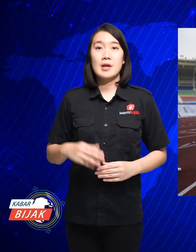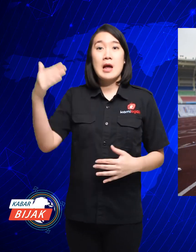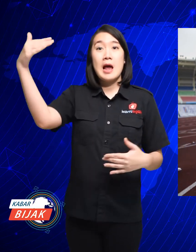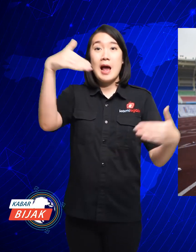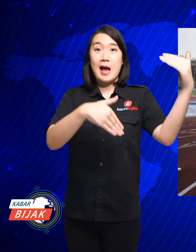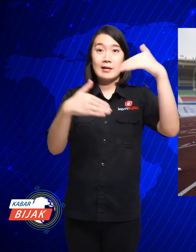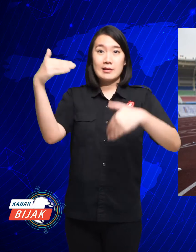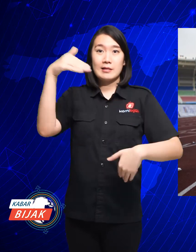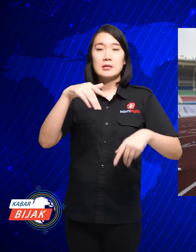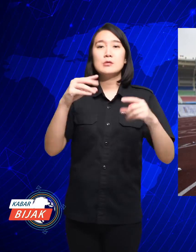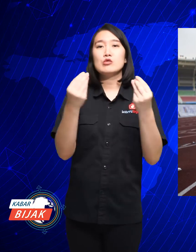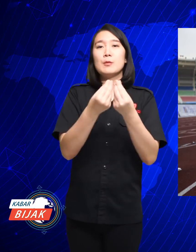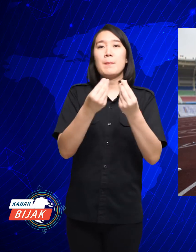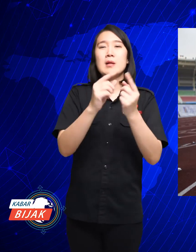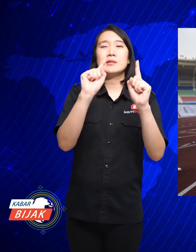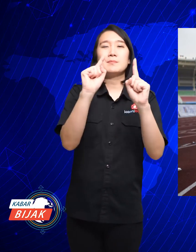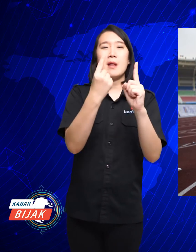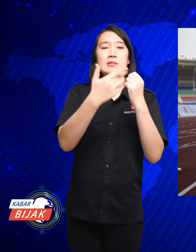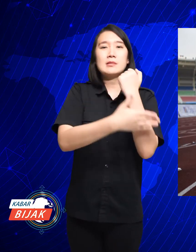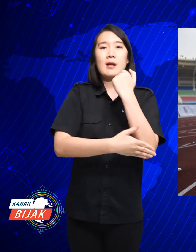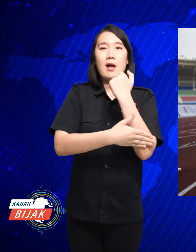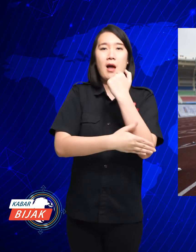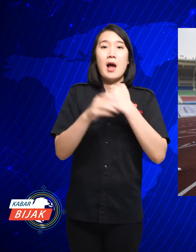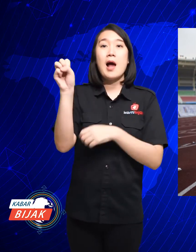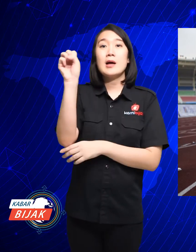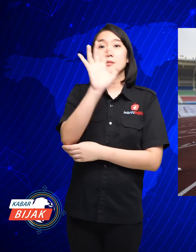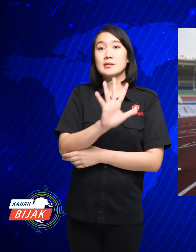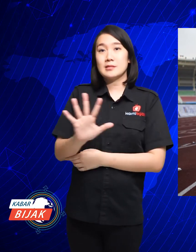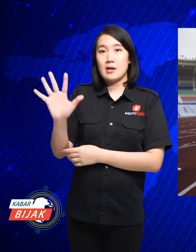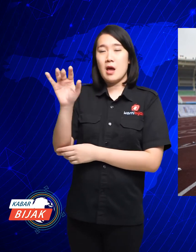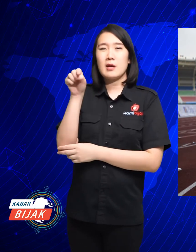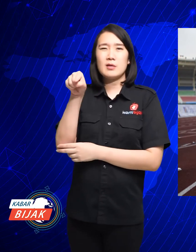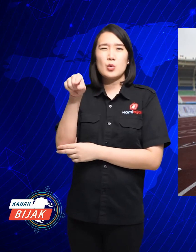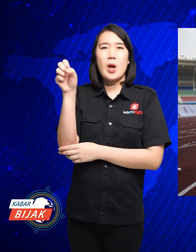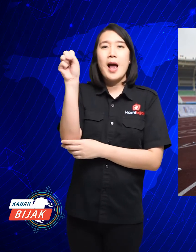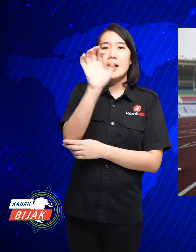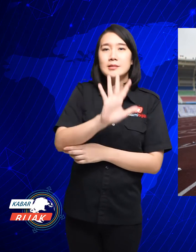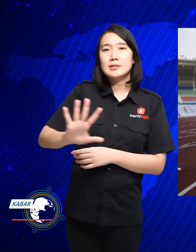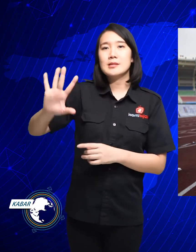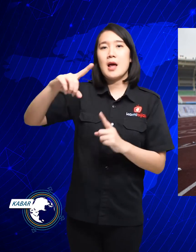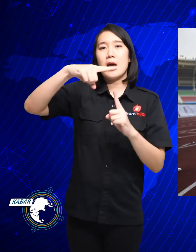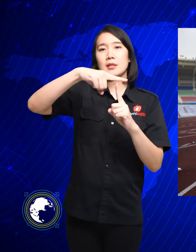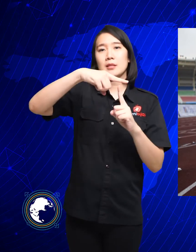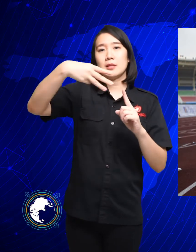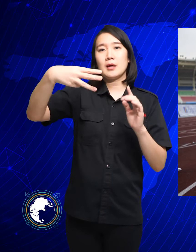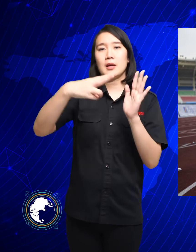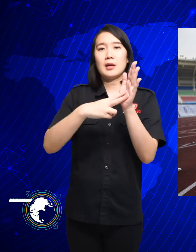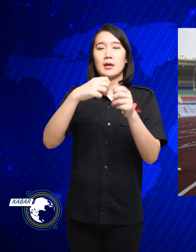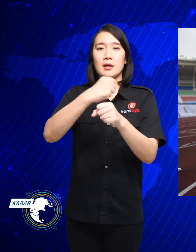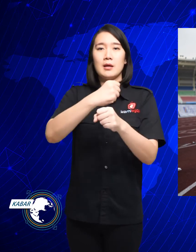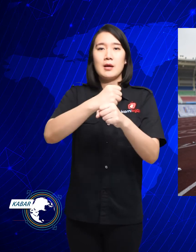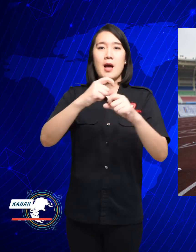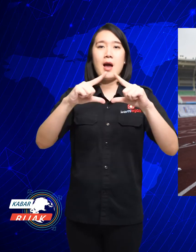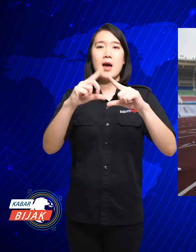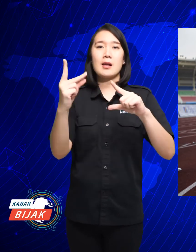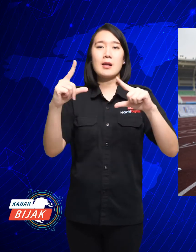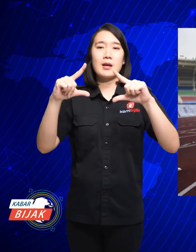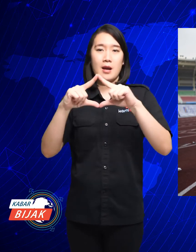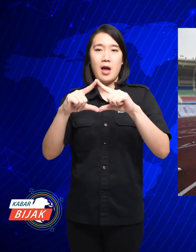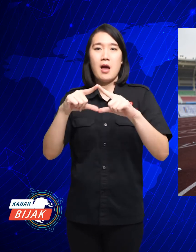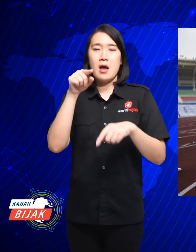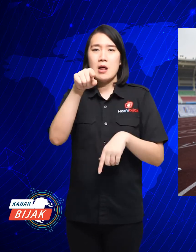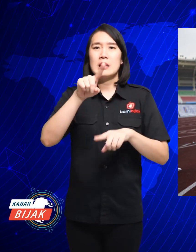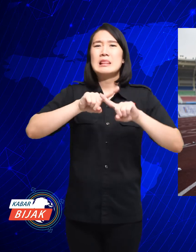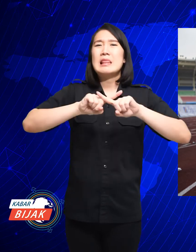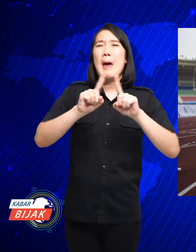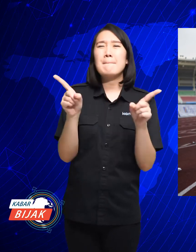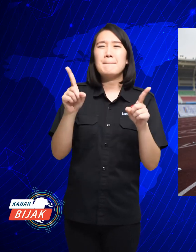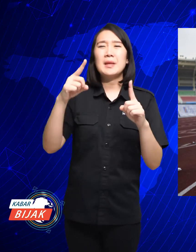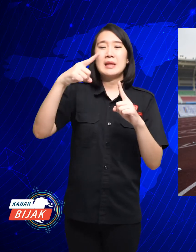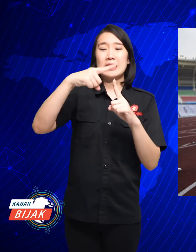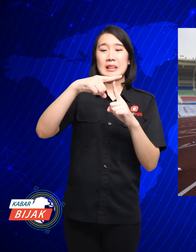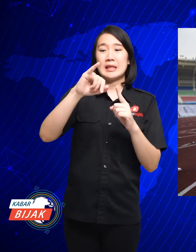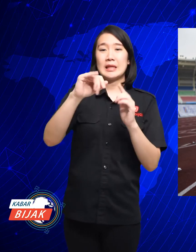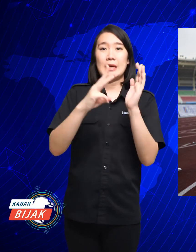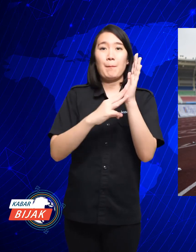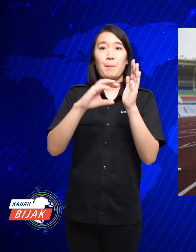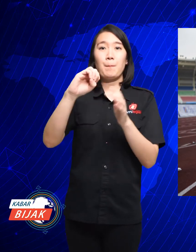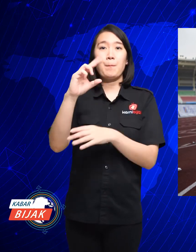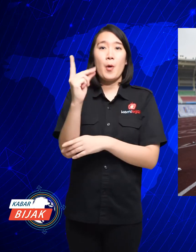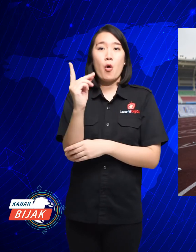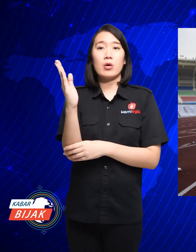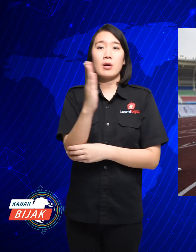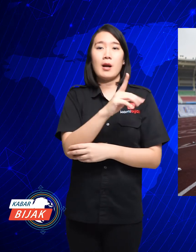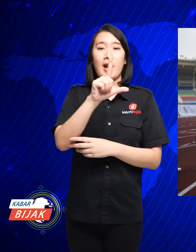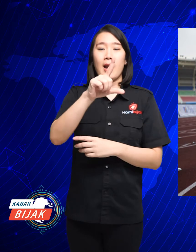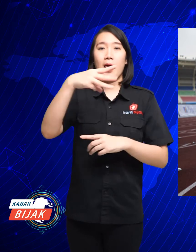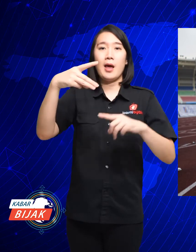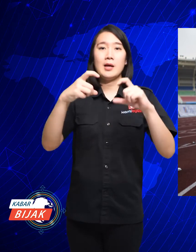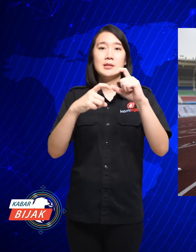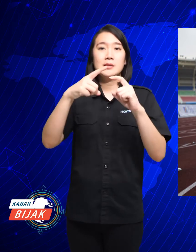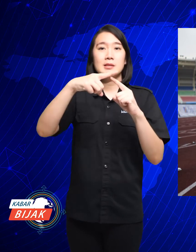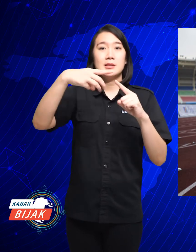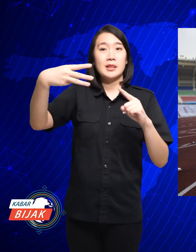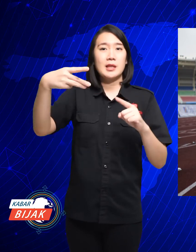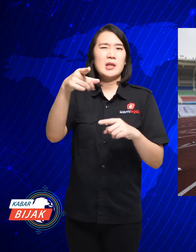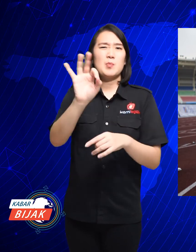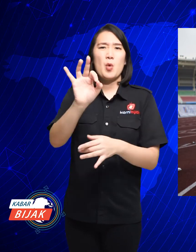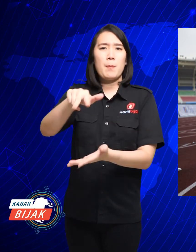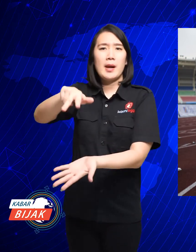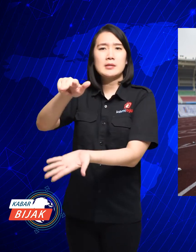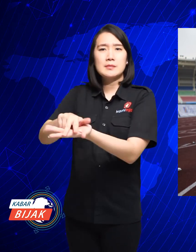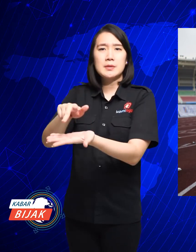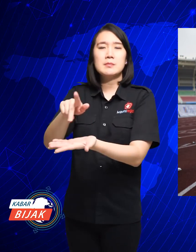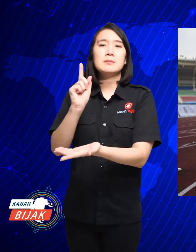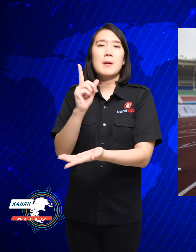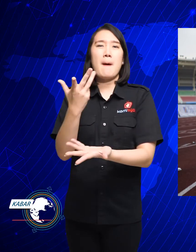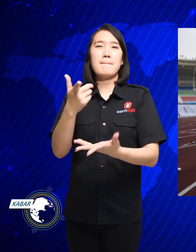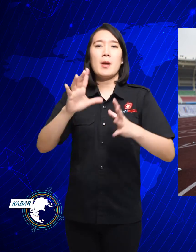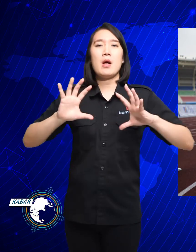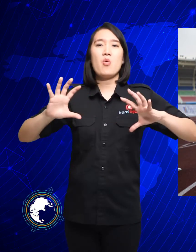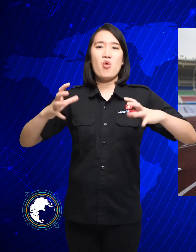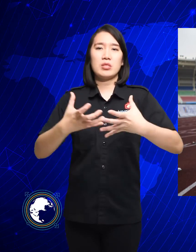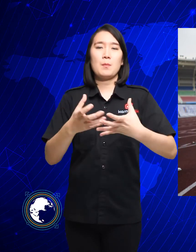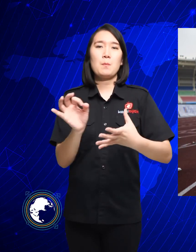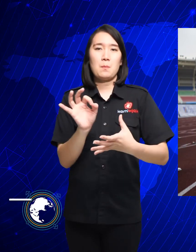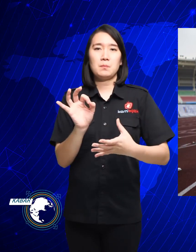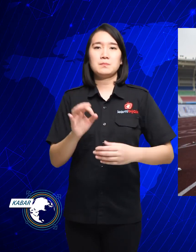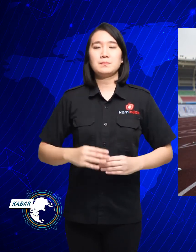Attended by 11 ASEAN countries in the Southeast Asia region, but Timor Leste has not officially become a member.